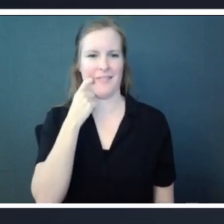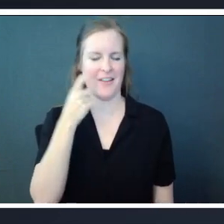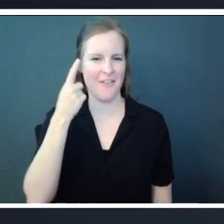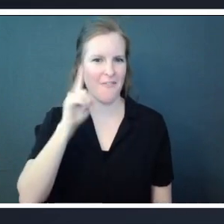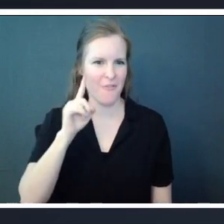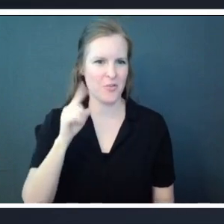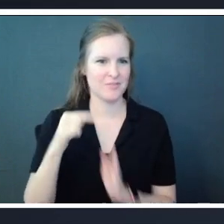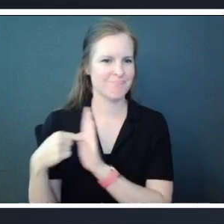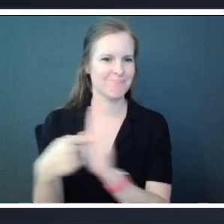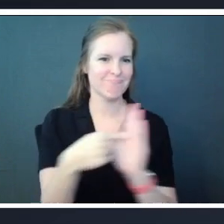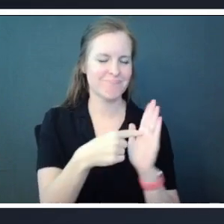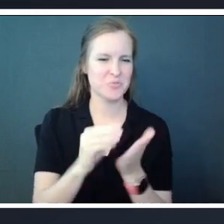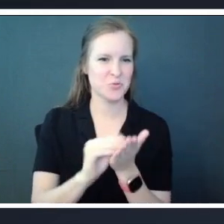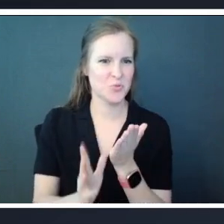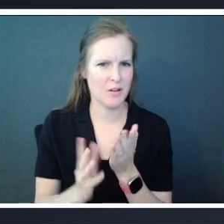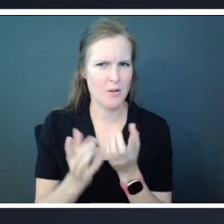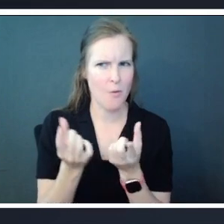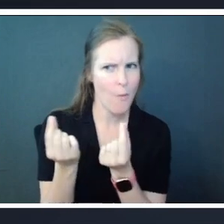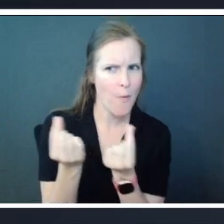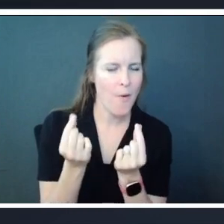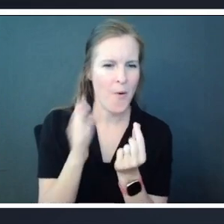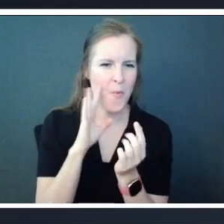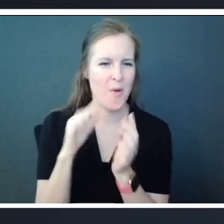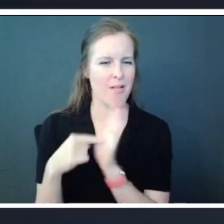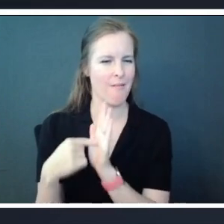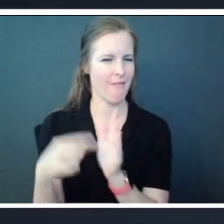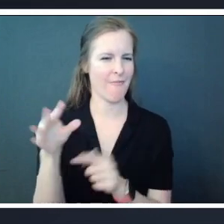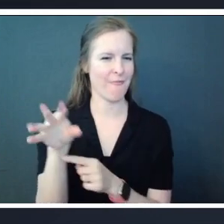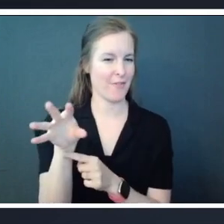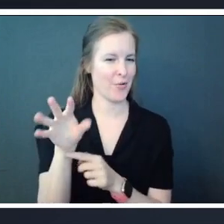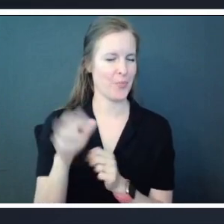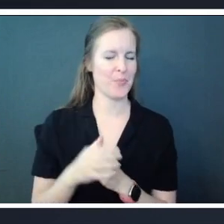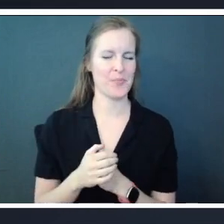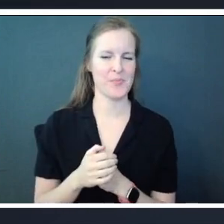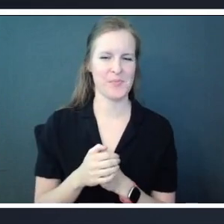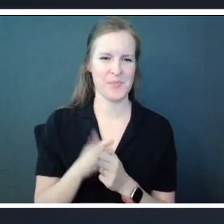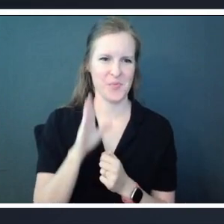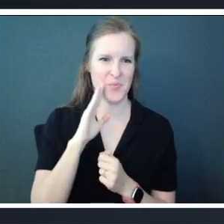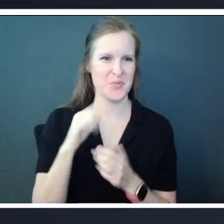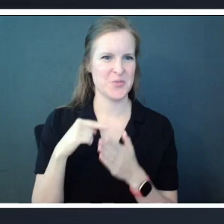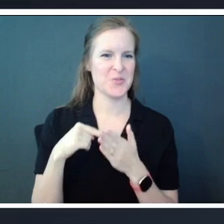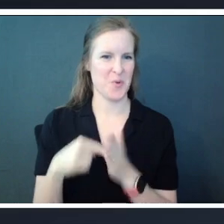coming up and what we're going to be doing for the week as you'd go throughout the program. We also